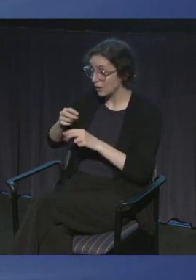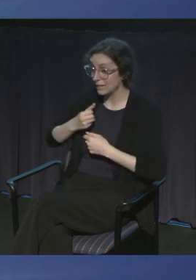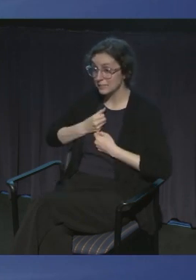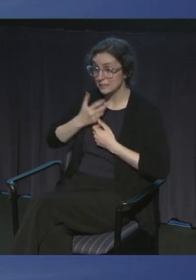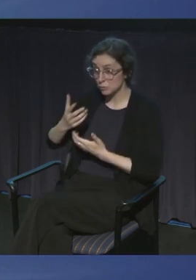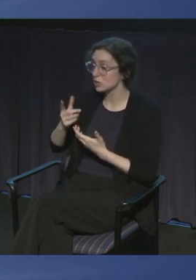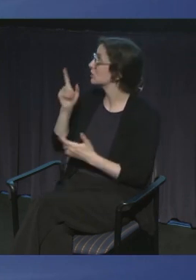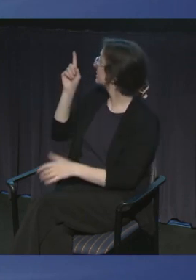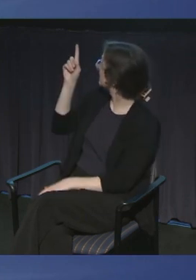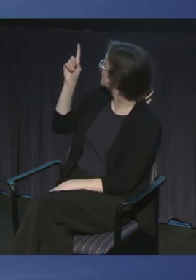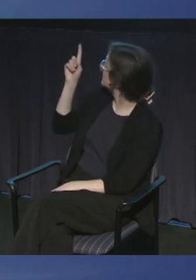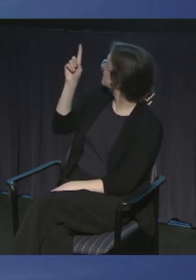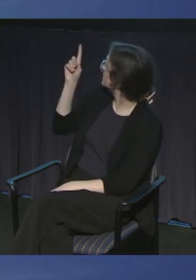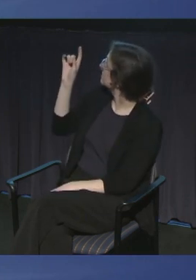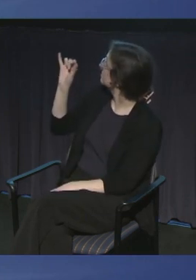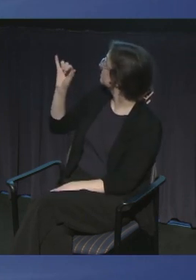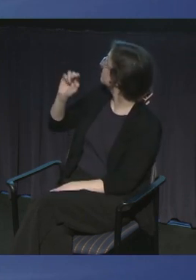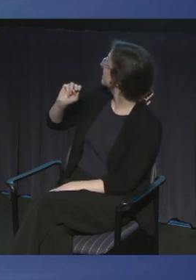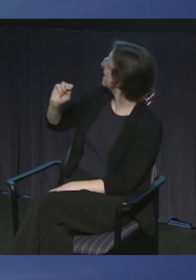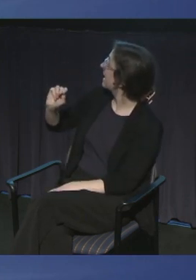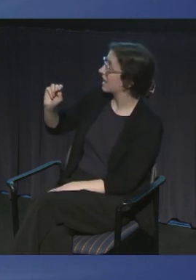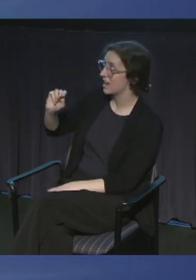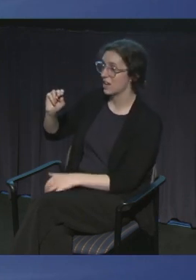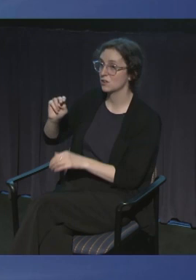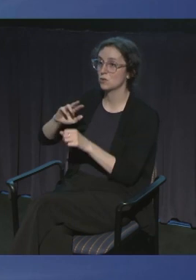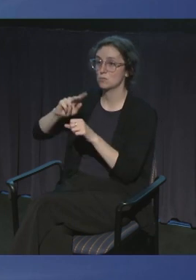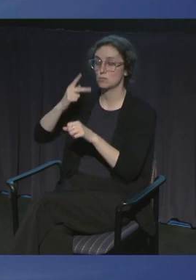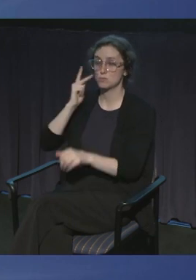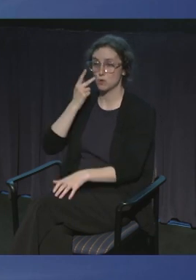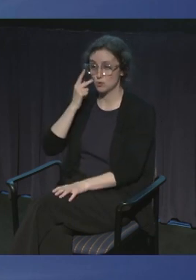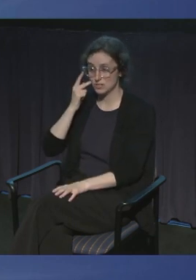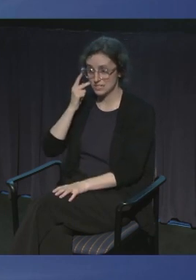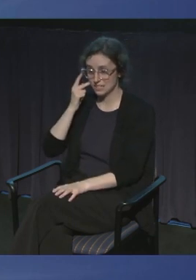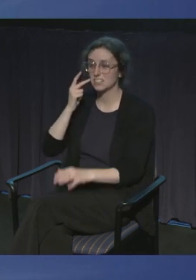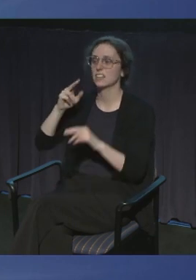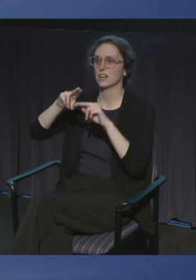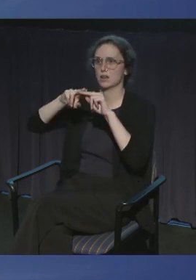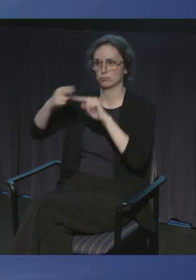EXPRESSION OF THE END PROTEIN